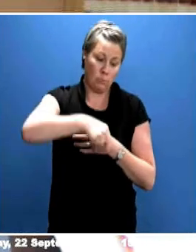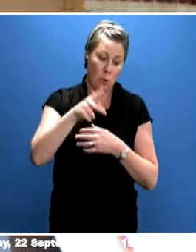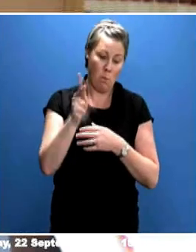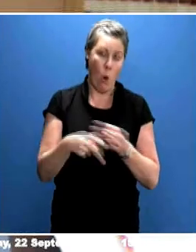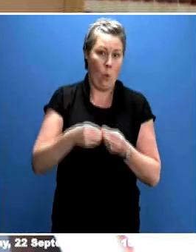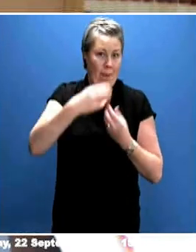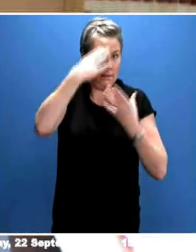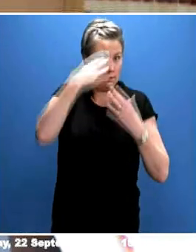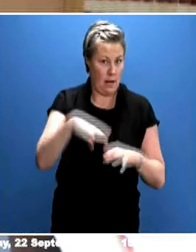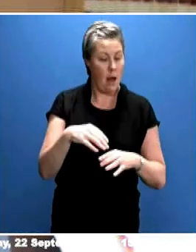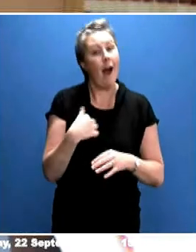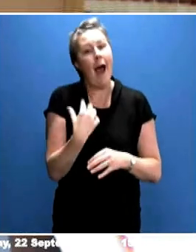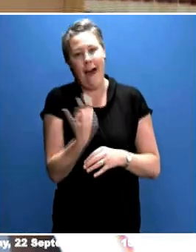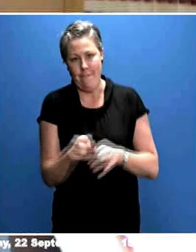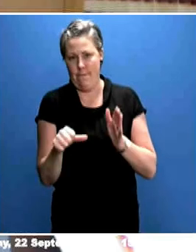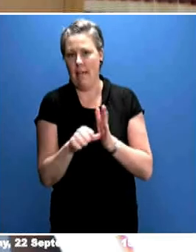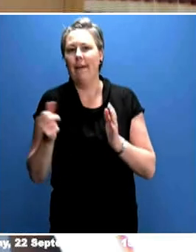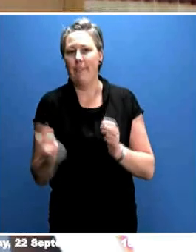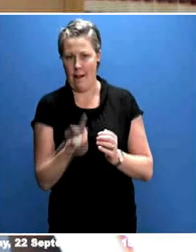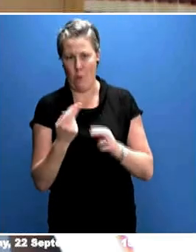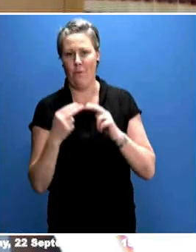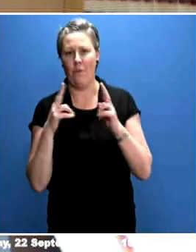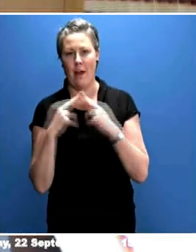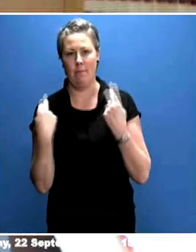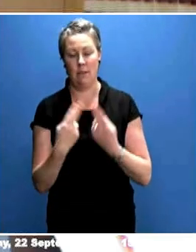How frequently have you observed, or how frequently has the